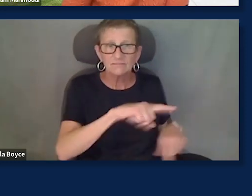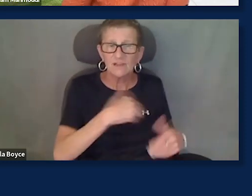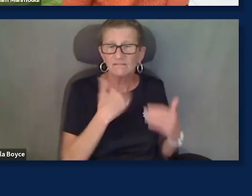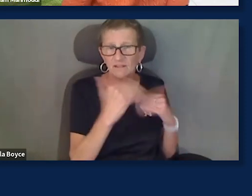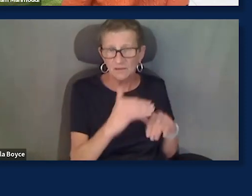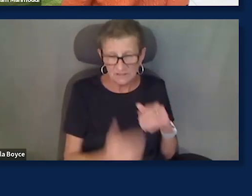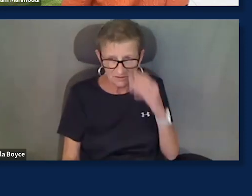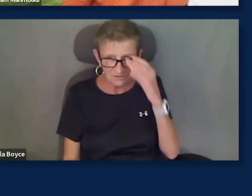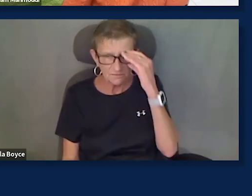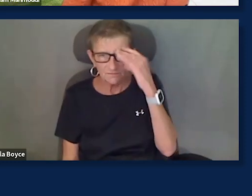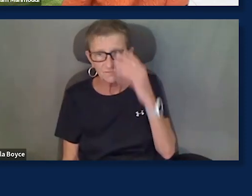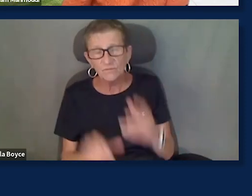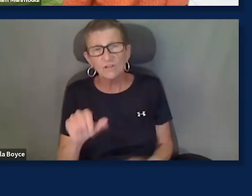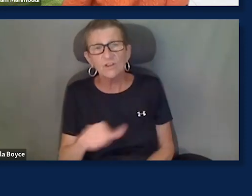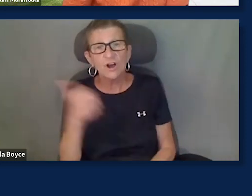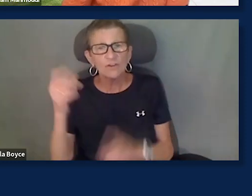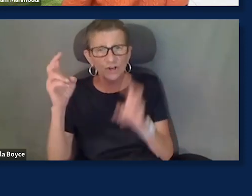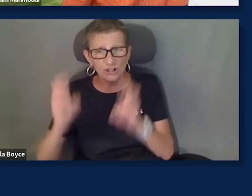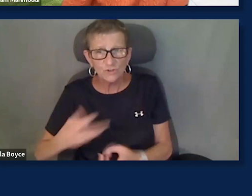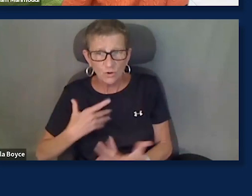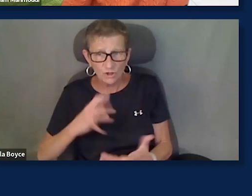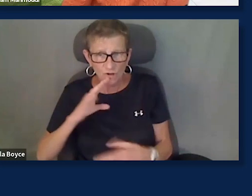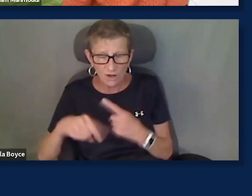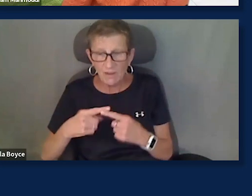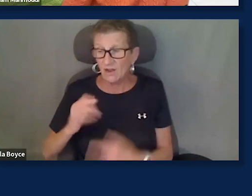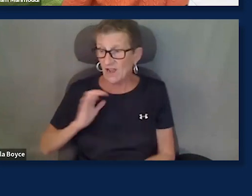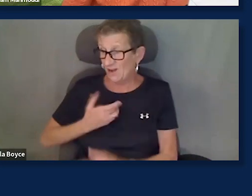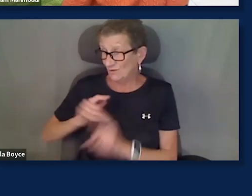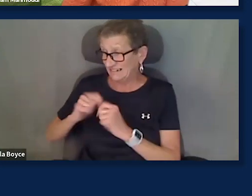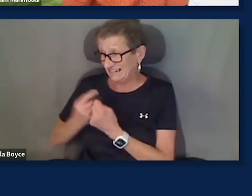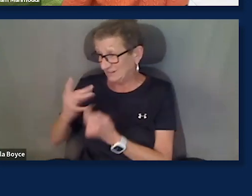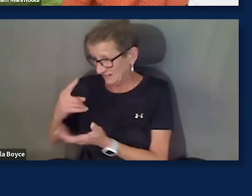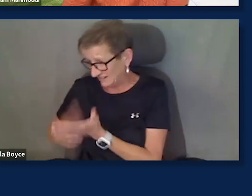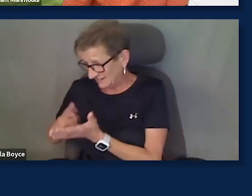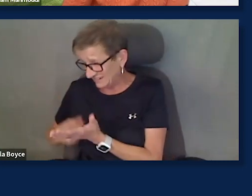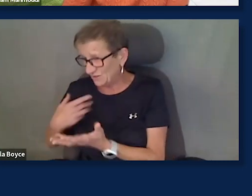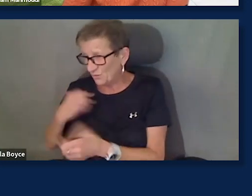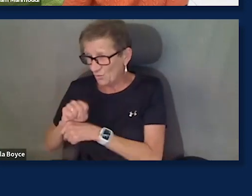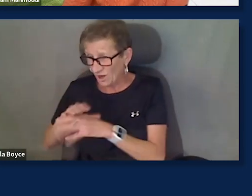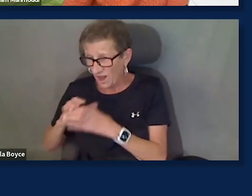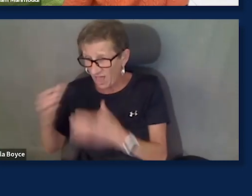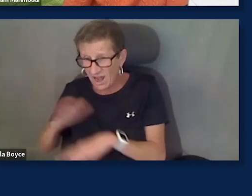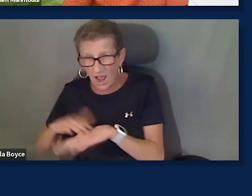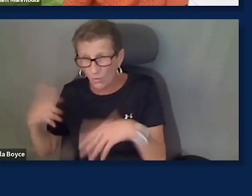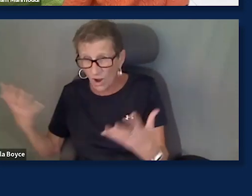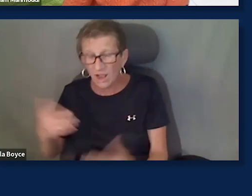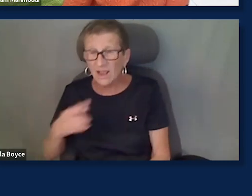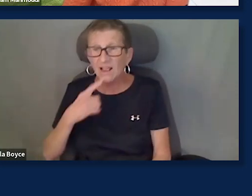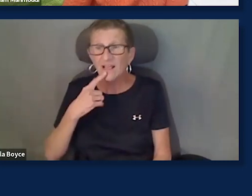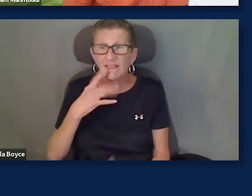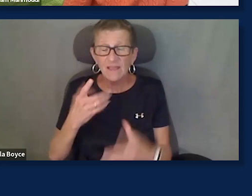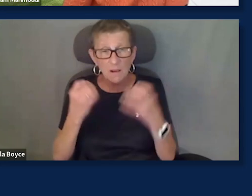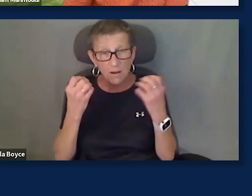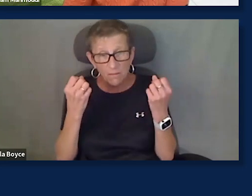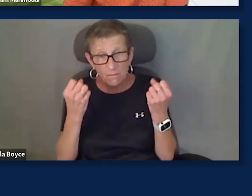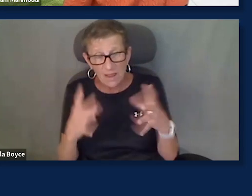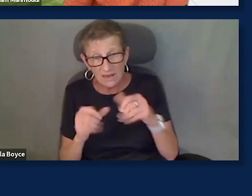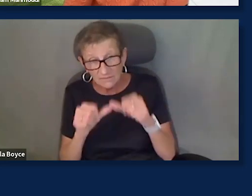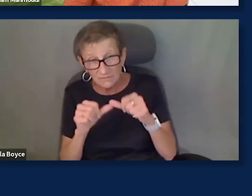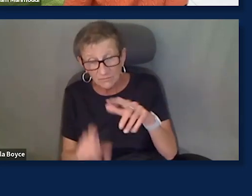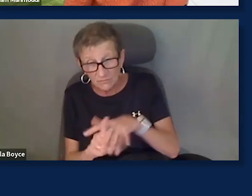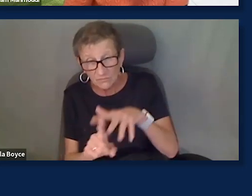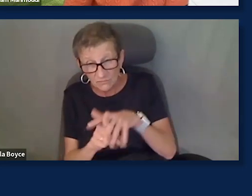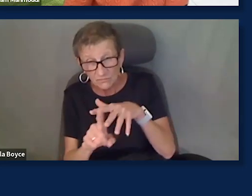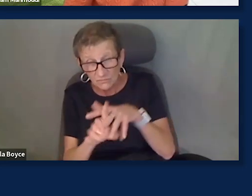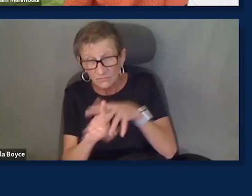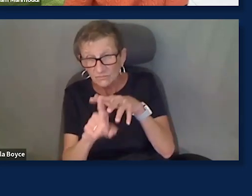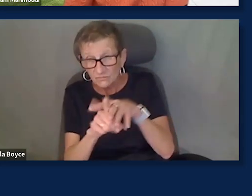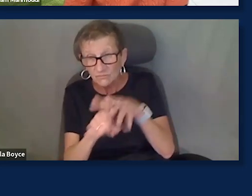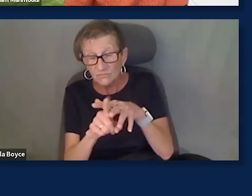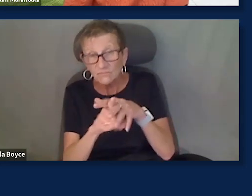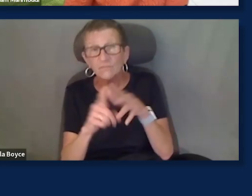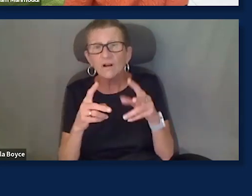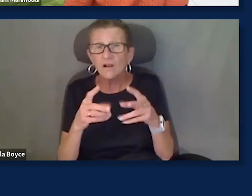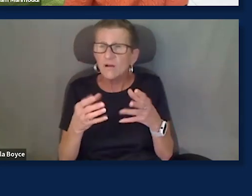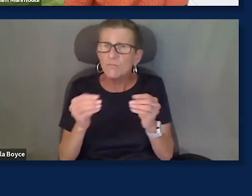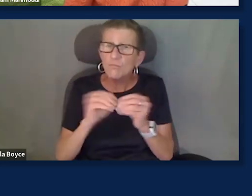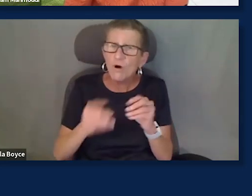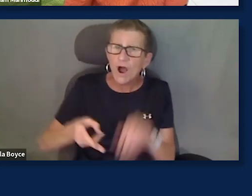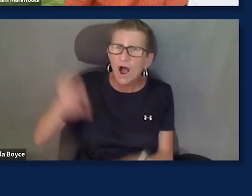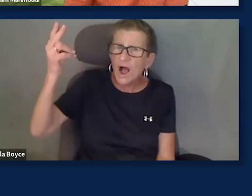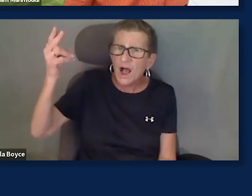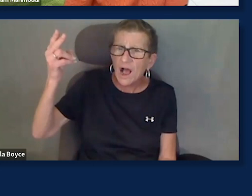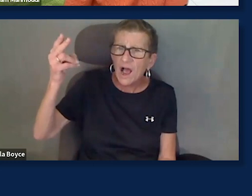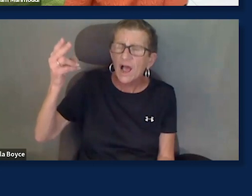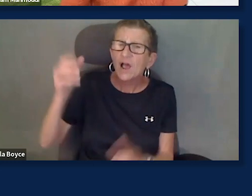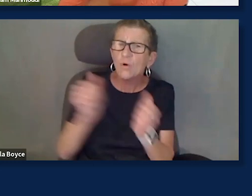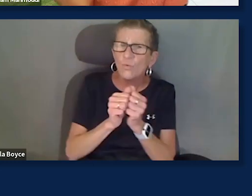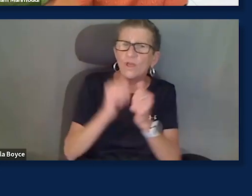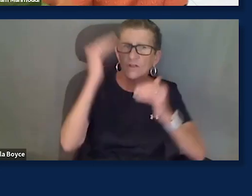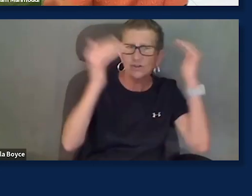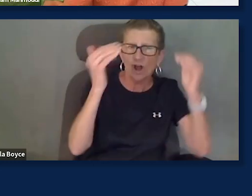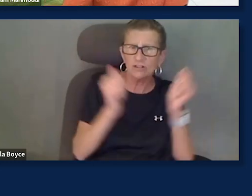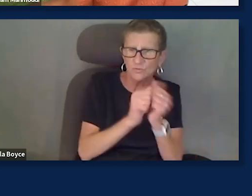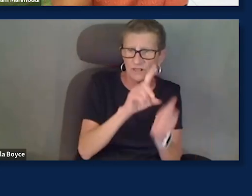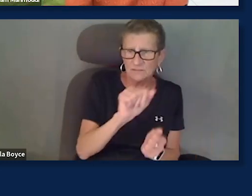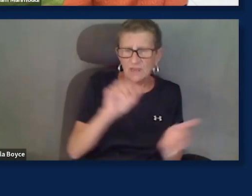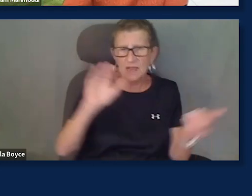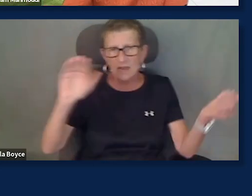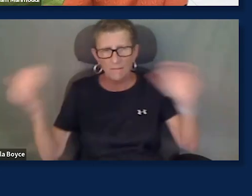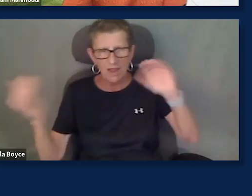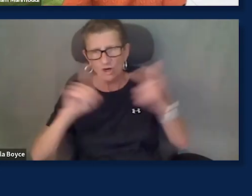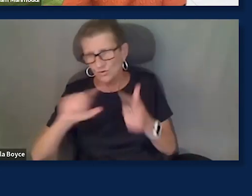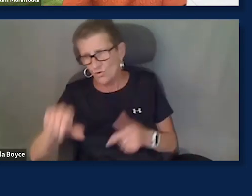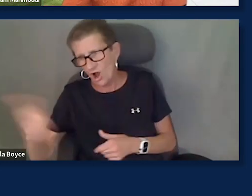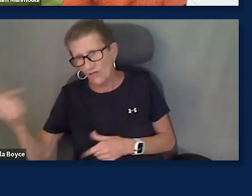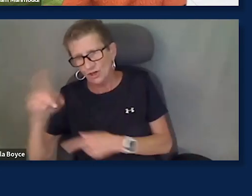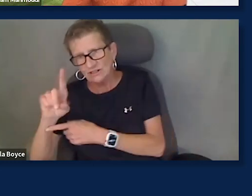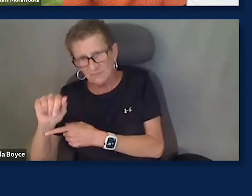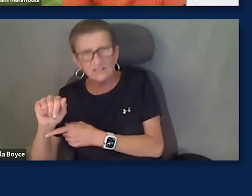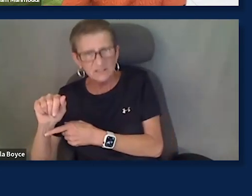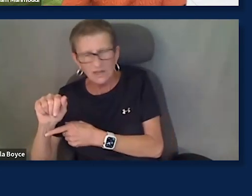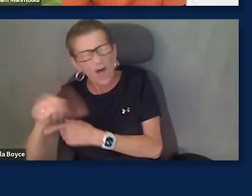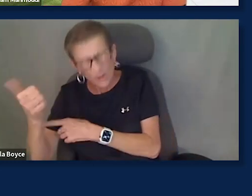Our team and others have worked a lot on the fact that the prevalence and incident rates of chronic conditions are substantially higher among adults with a disability compared to the adults to their counter parts without disability.